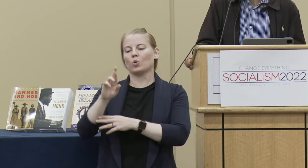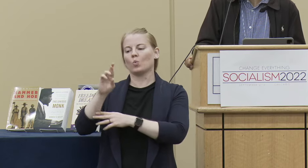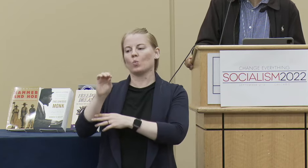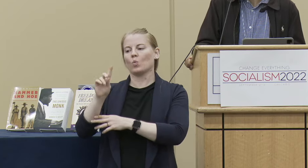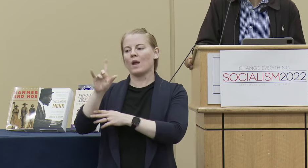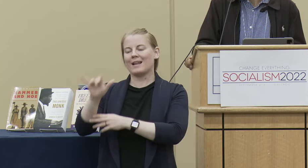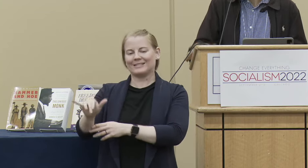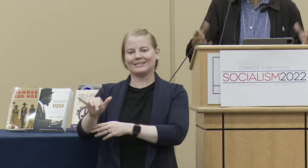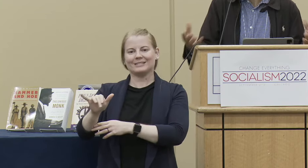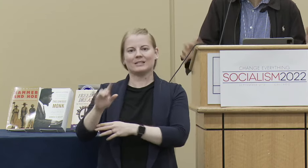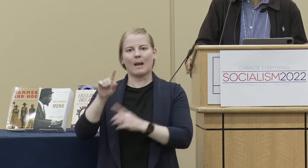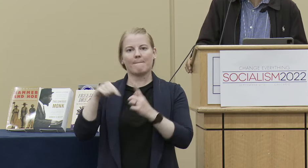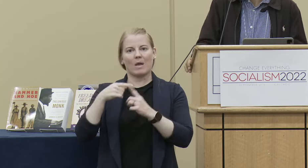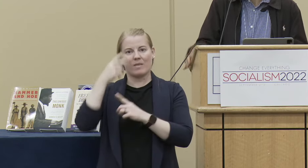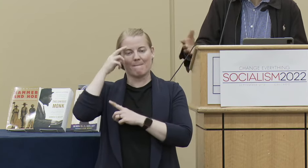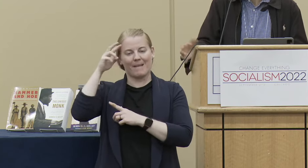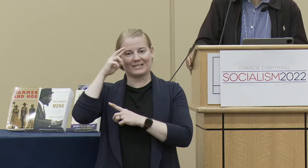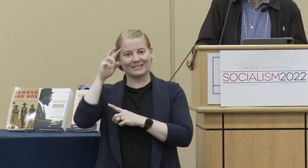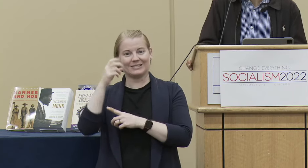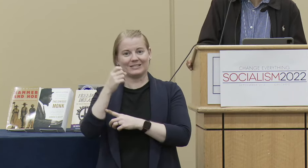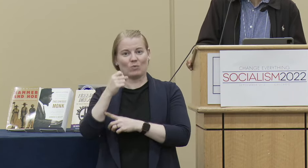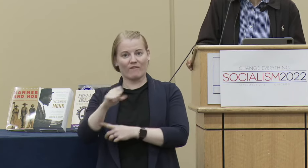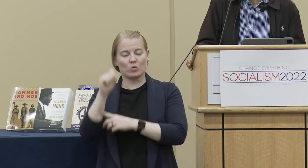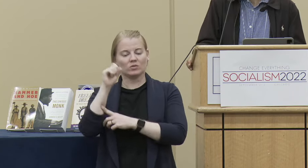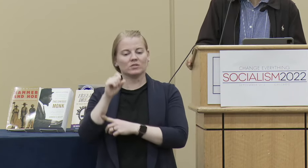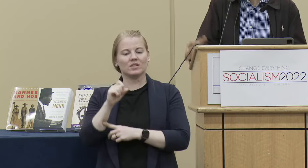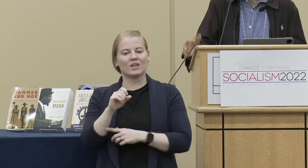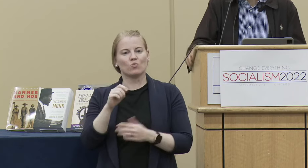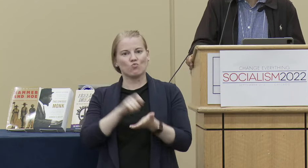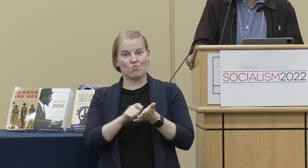I co-edit ed something on Russian revolution, and in